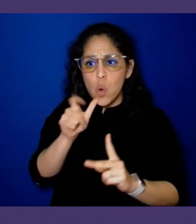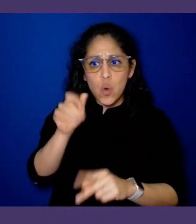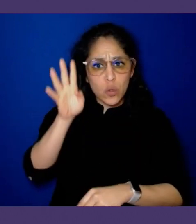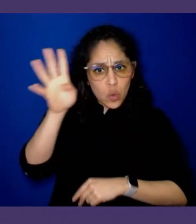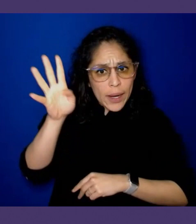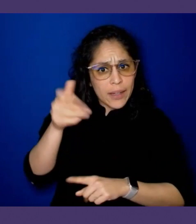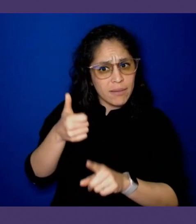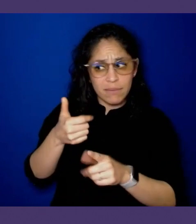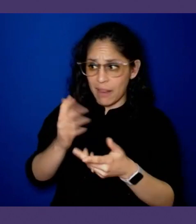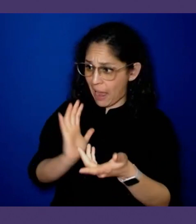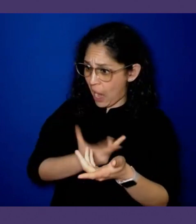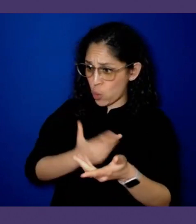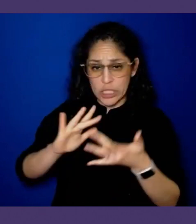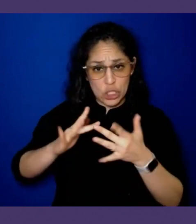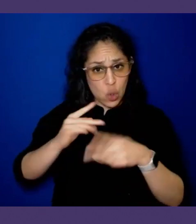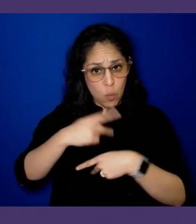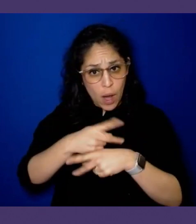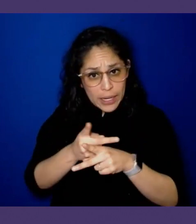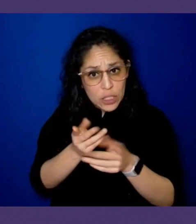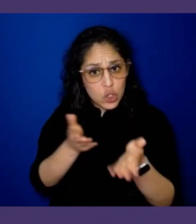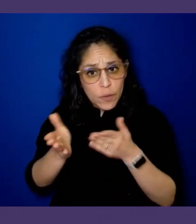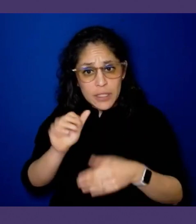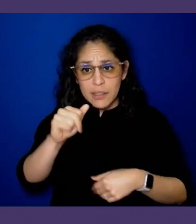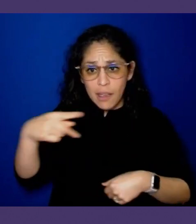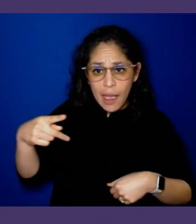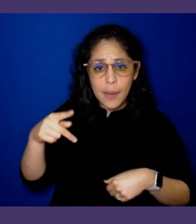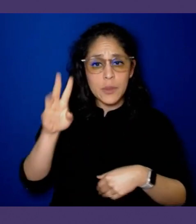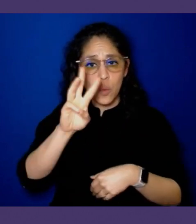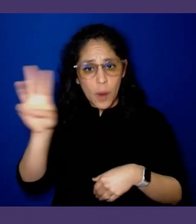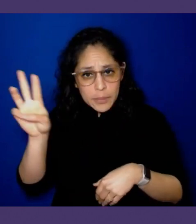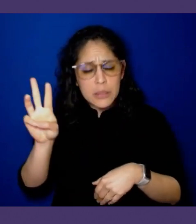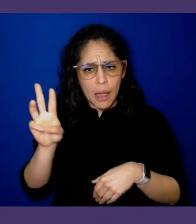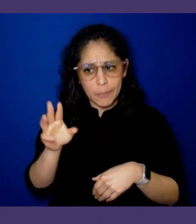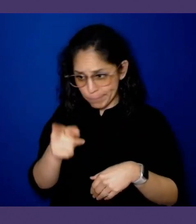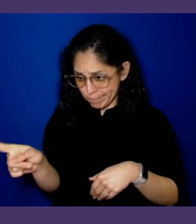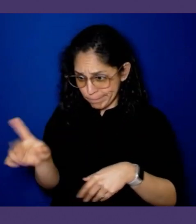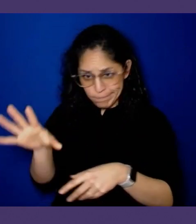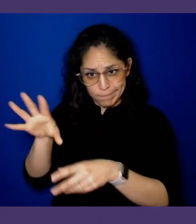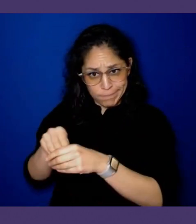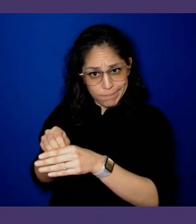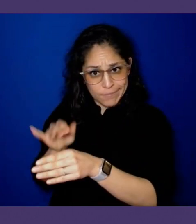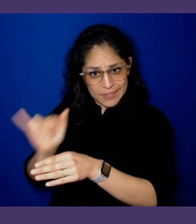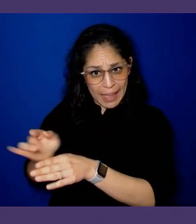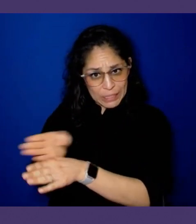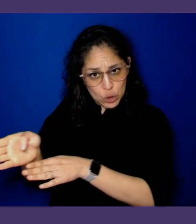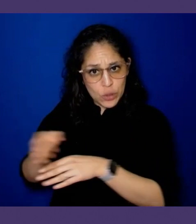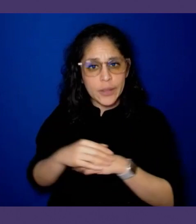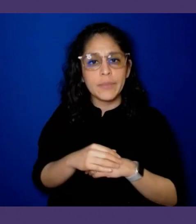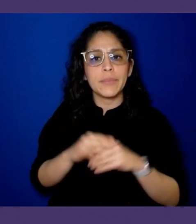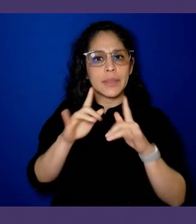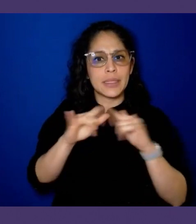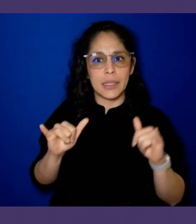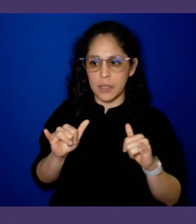our digital services, apps, websites. But as I've also said, it can't stop there and it shouldn't just be